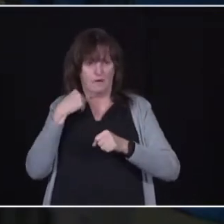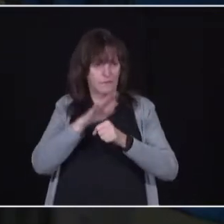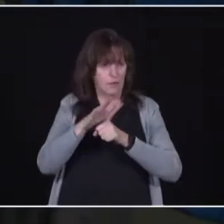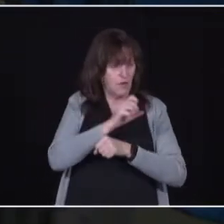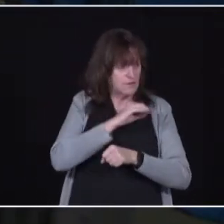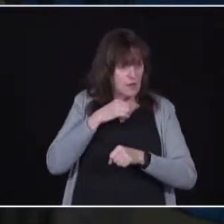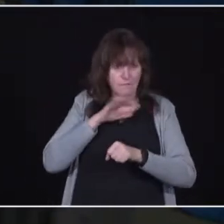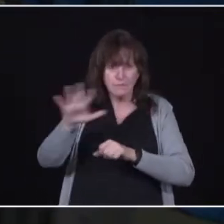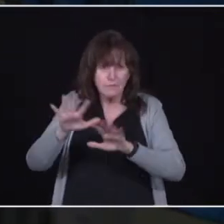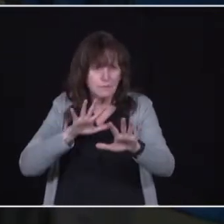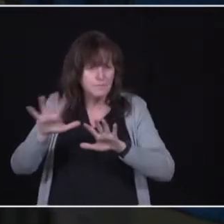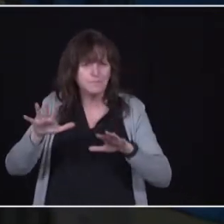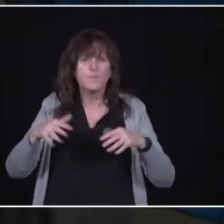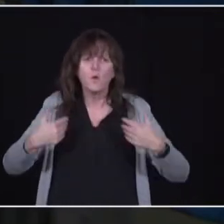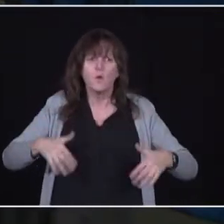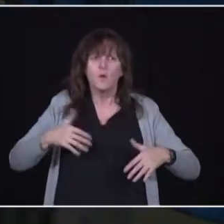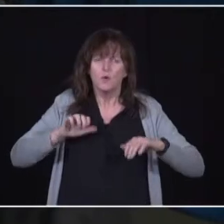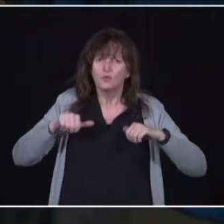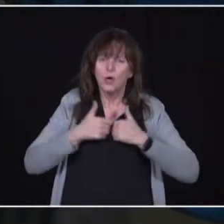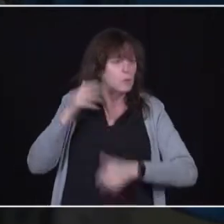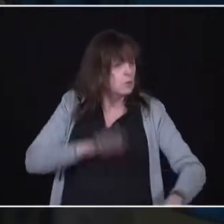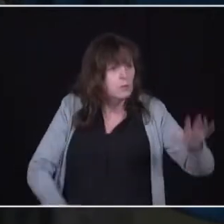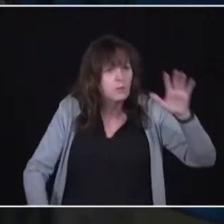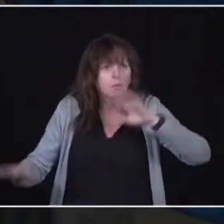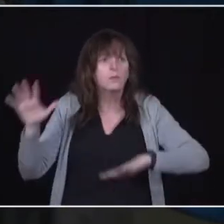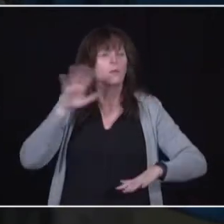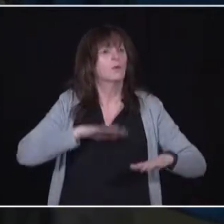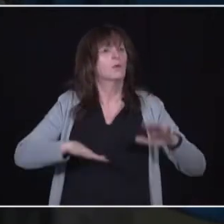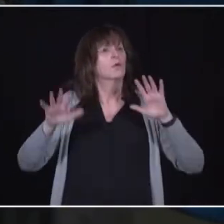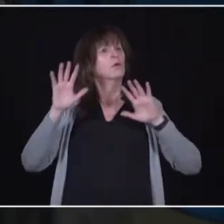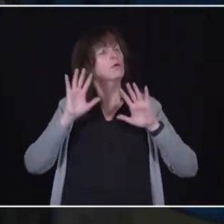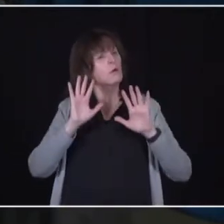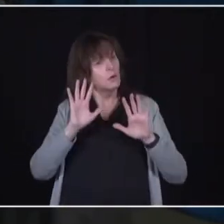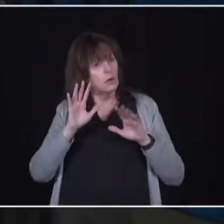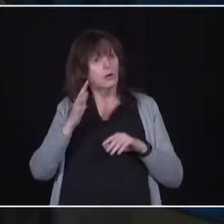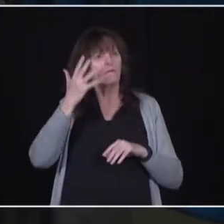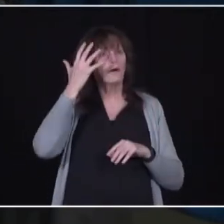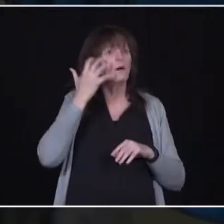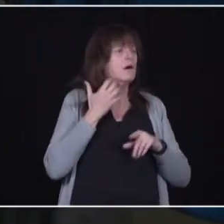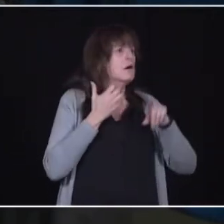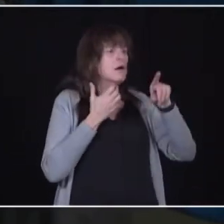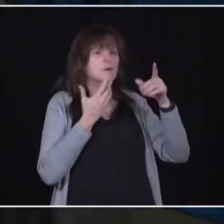So that was ongoing. Given the difficulties, we had to have a rapid